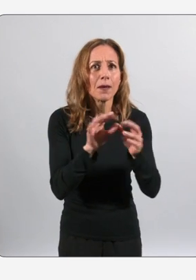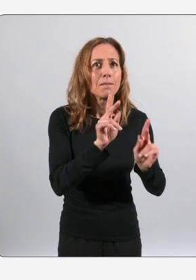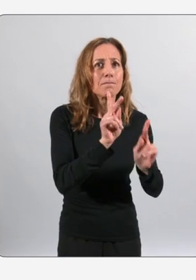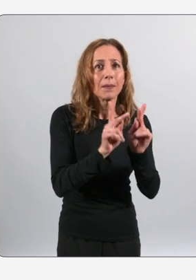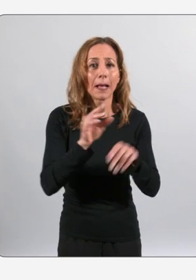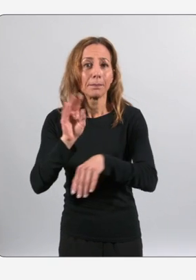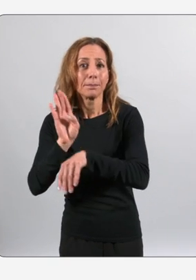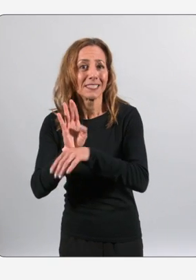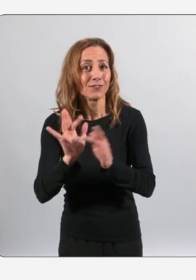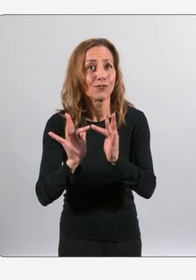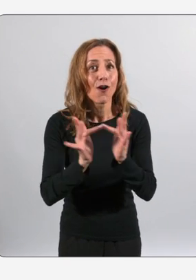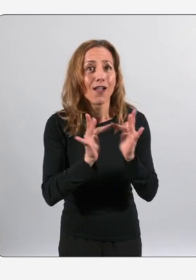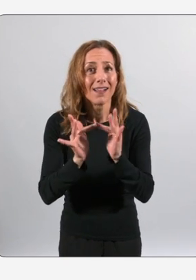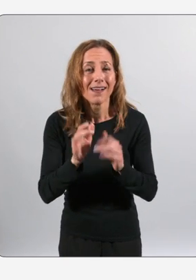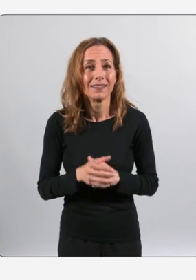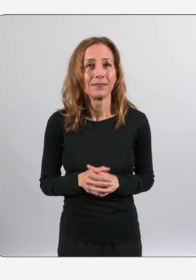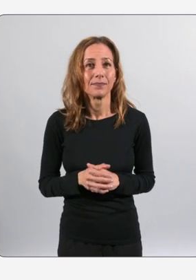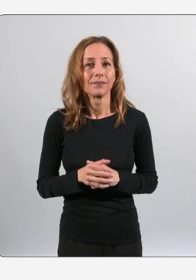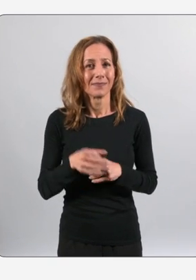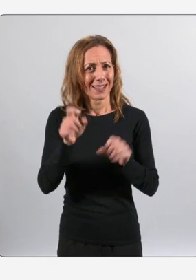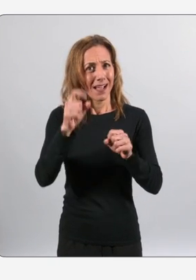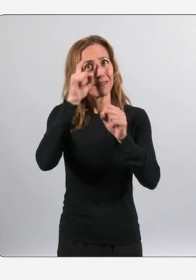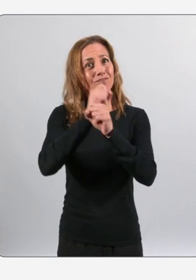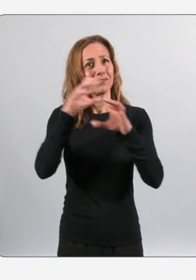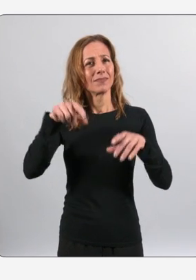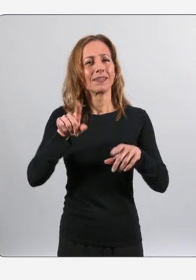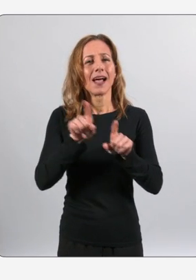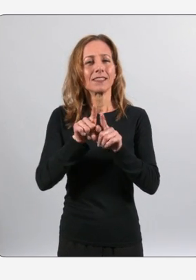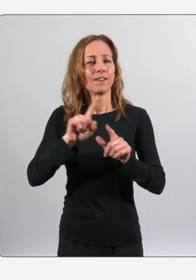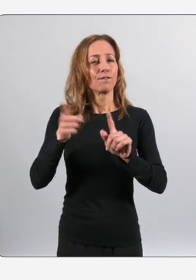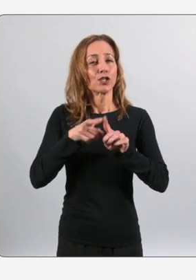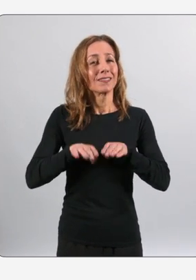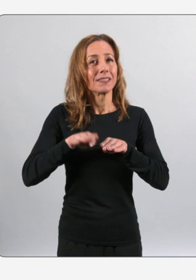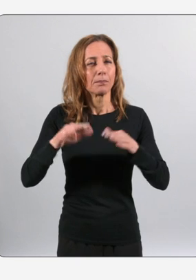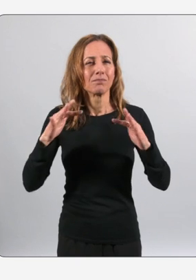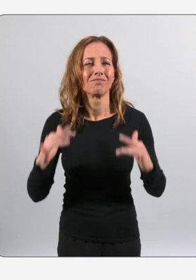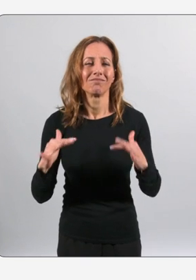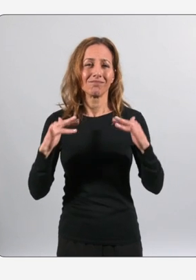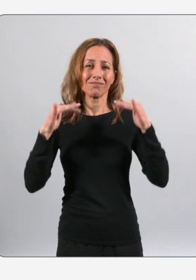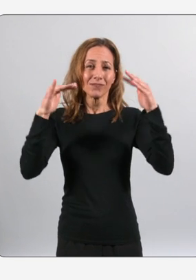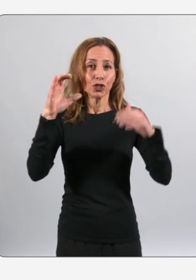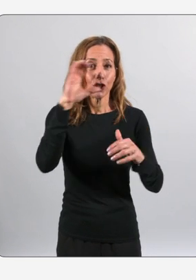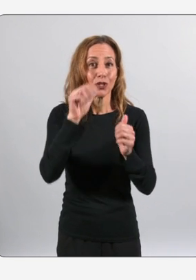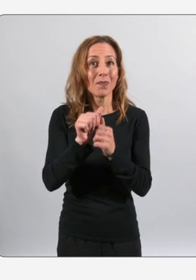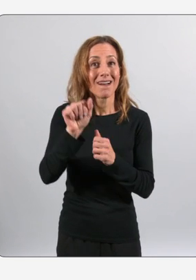And you can think of this as a first step to super charge Search with gen AI technology.